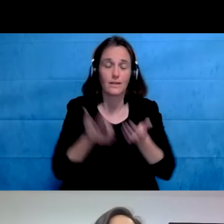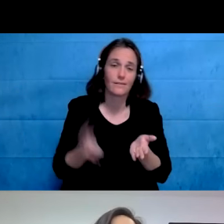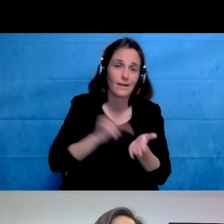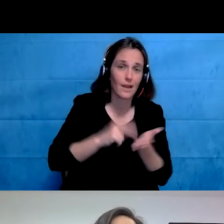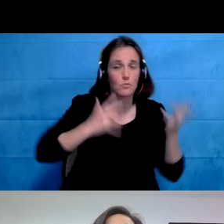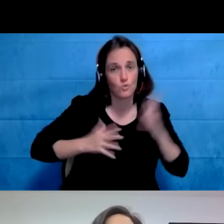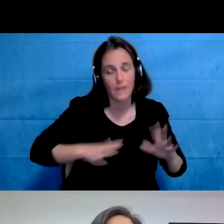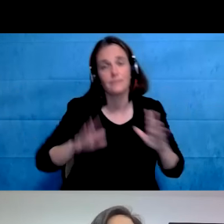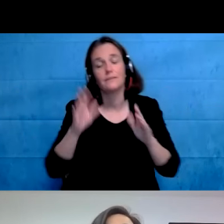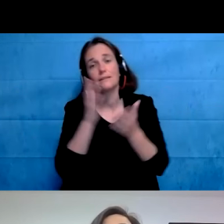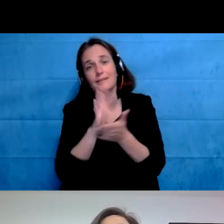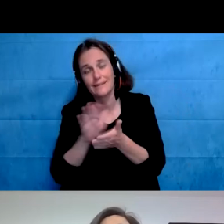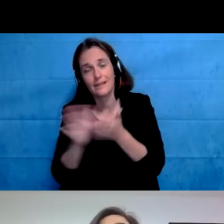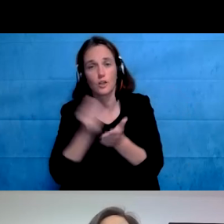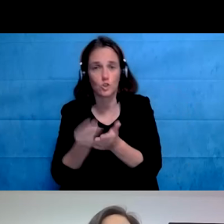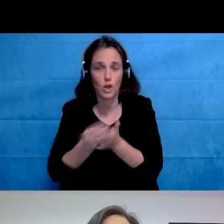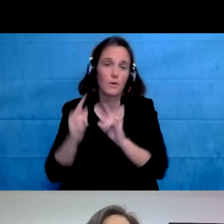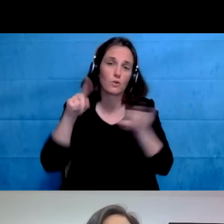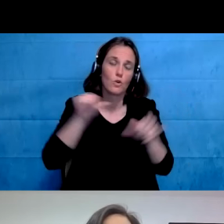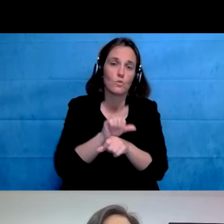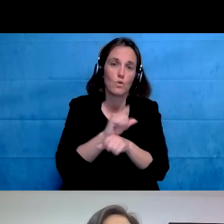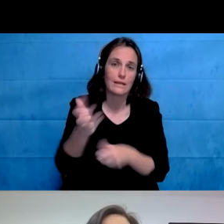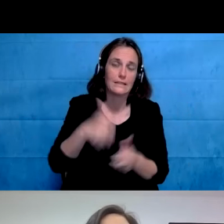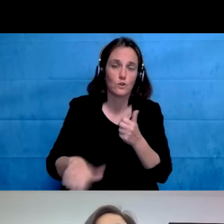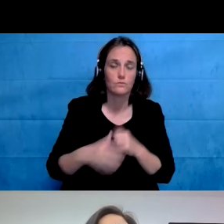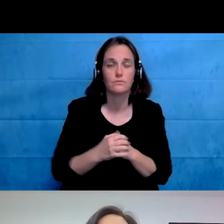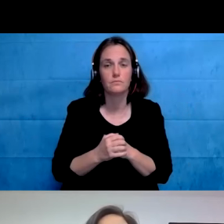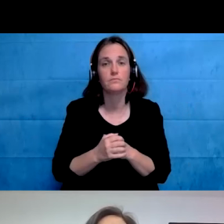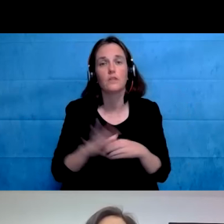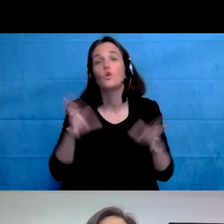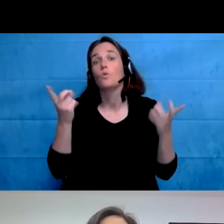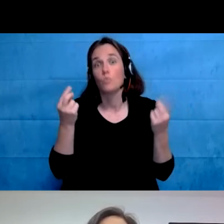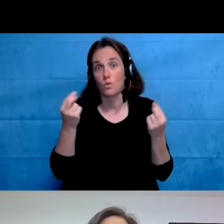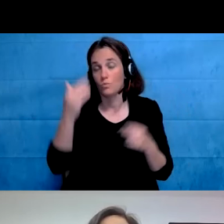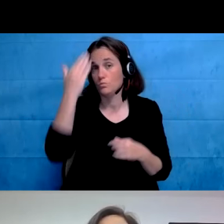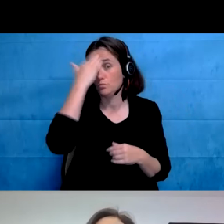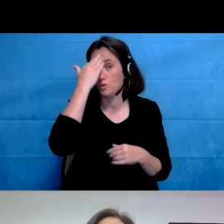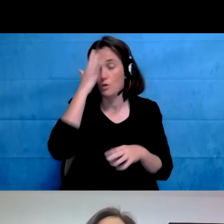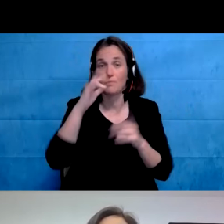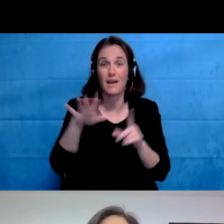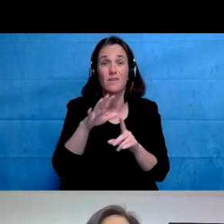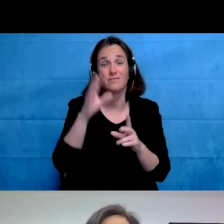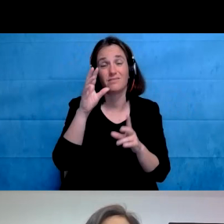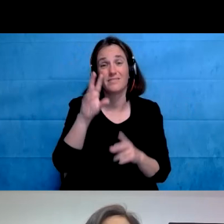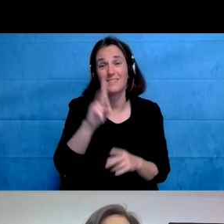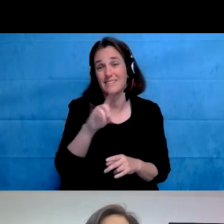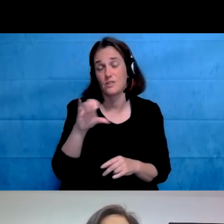shopping, going to work become really difficult challenges. What we know about the disorder is still really limited 'cause it's very new.